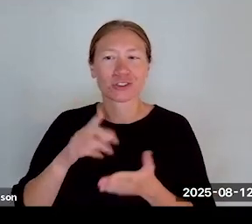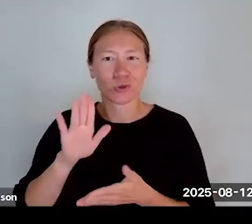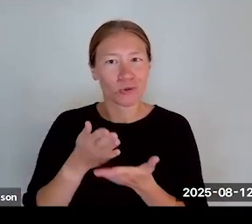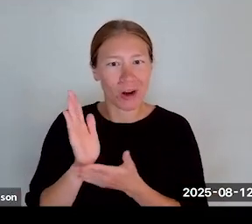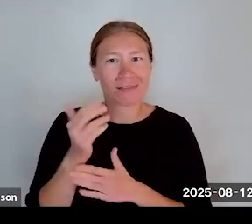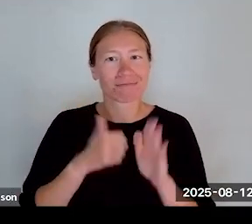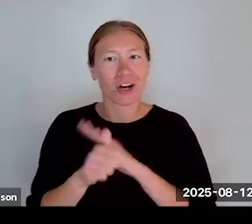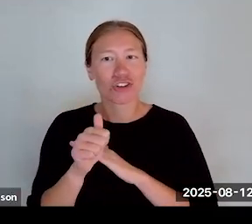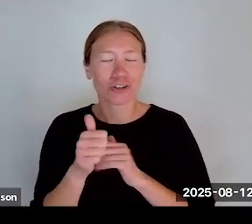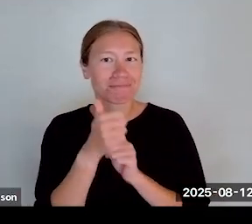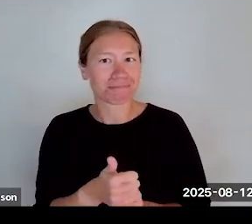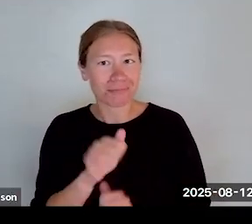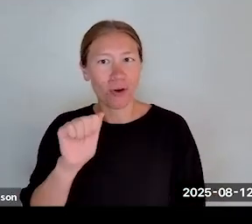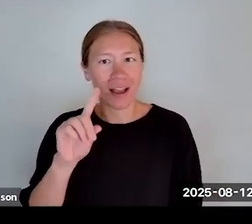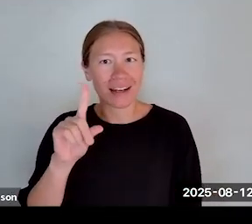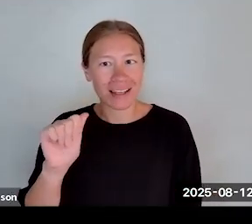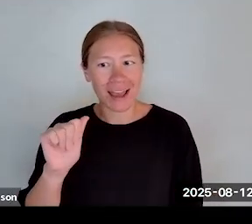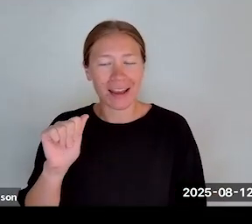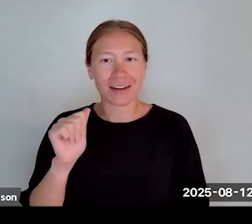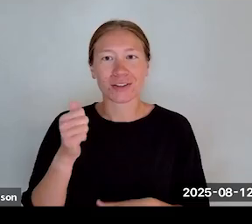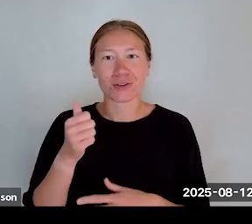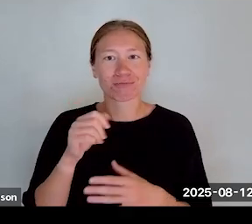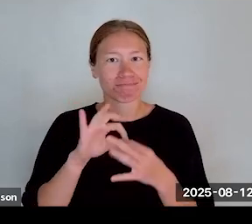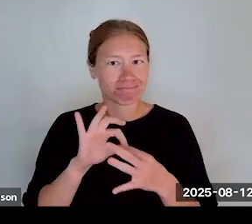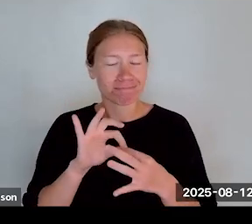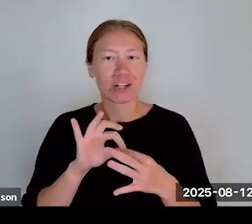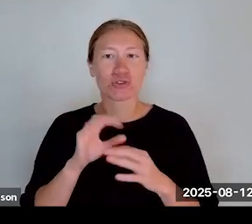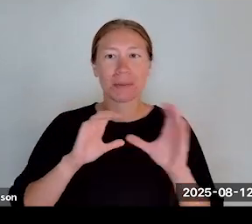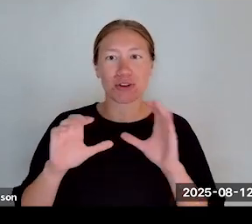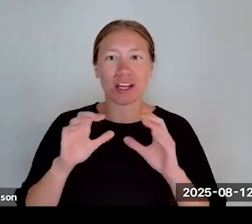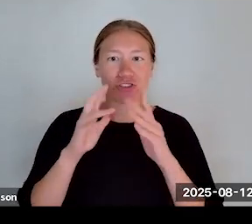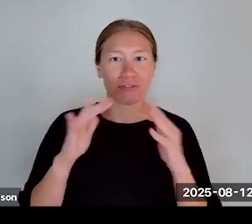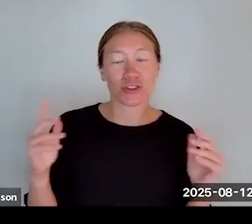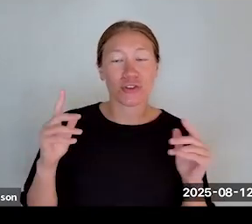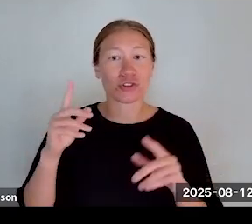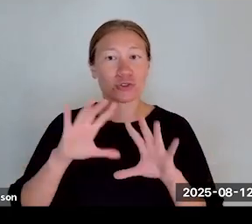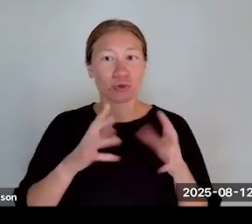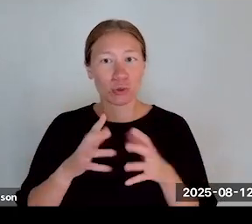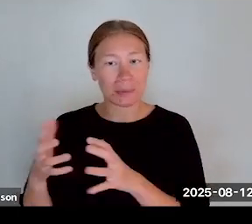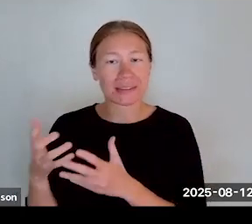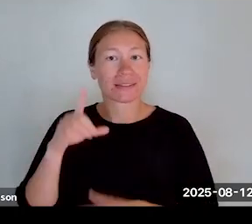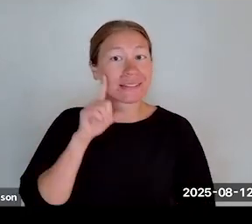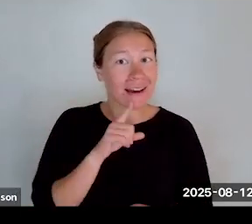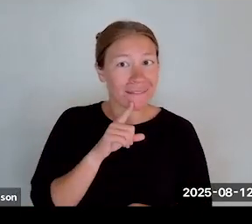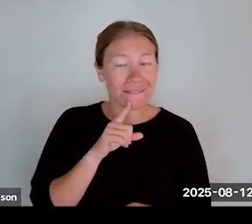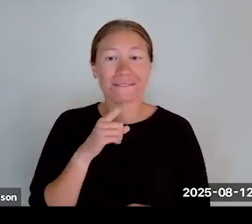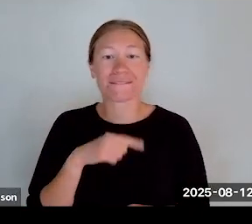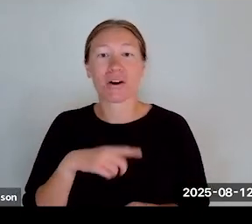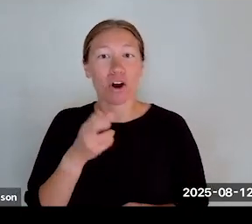to effective communication within diverse groups, including those who are deaf or hard of hearing, have auditory processing disorders,